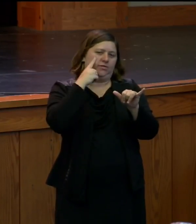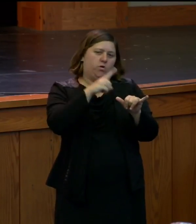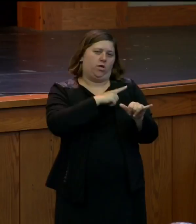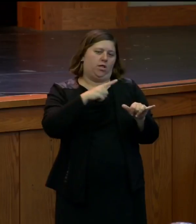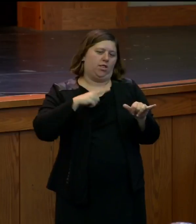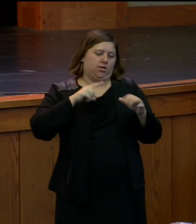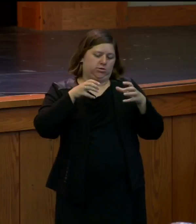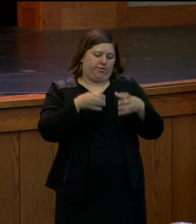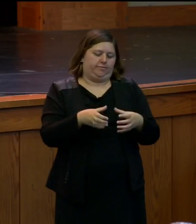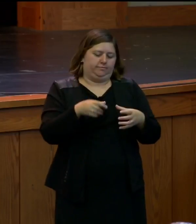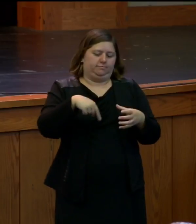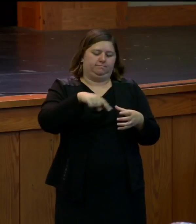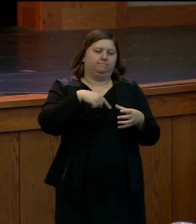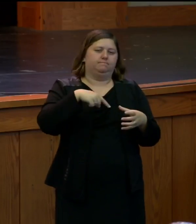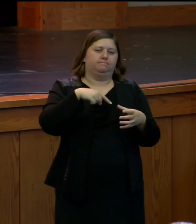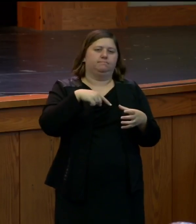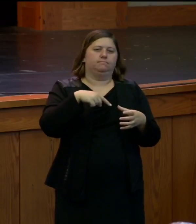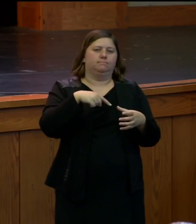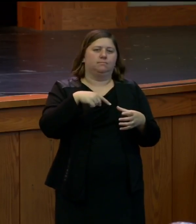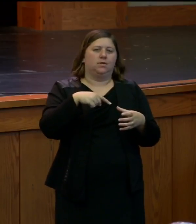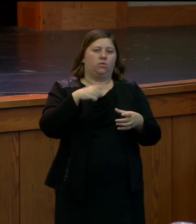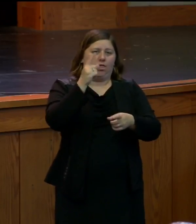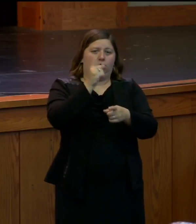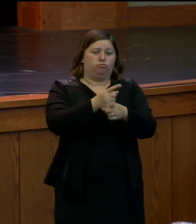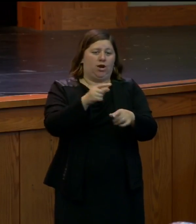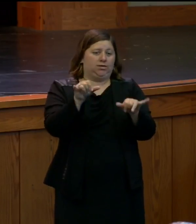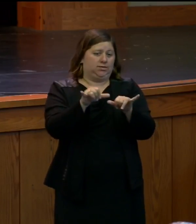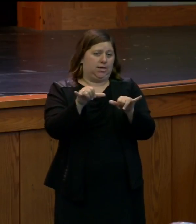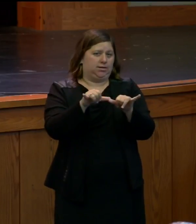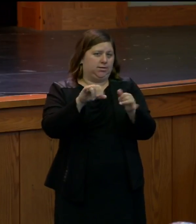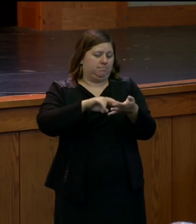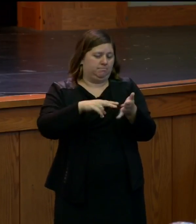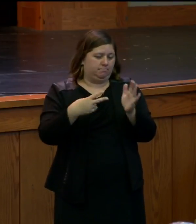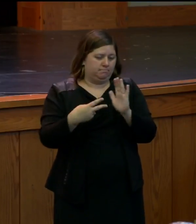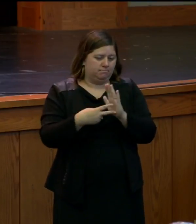BODY OF GOVERNMENT AND WHEN I SAY RIGHT-SIZING I BELIEVE IT